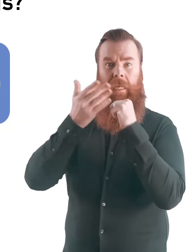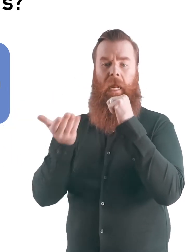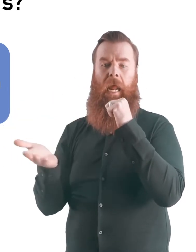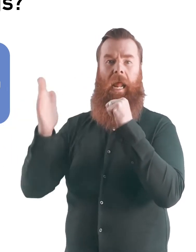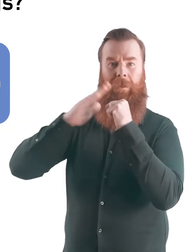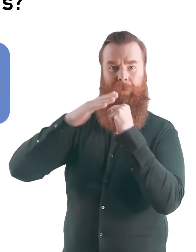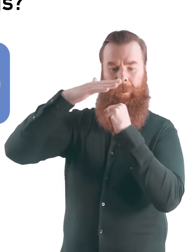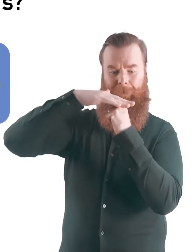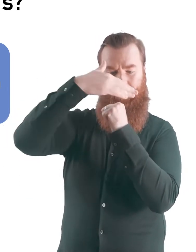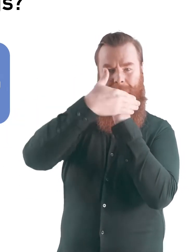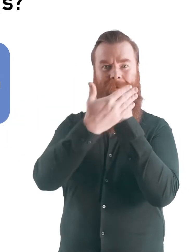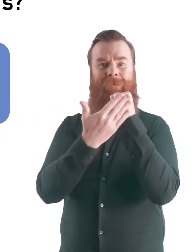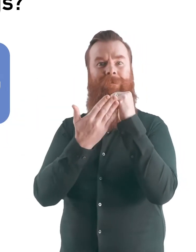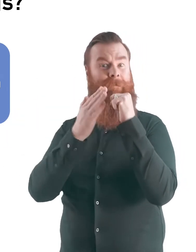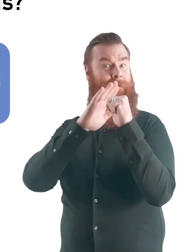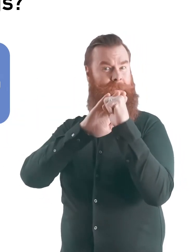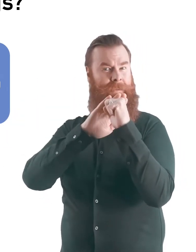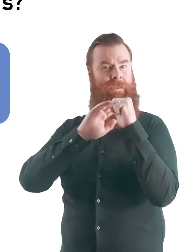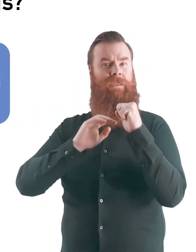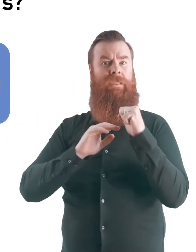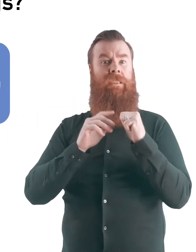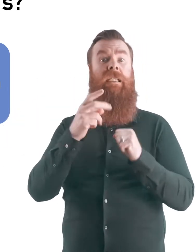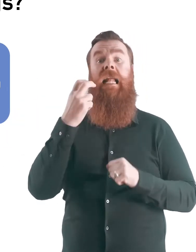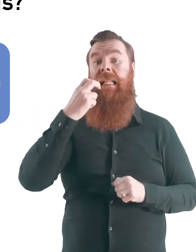Your dentist may use a local anaesthetic needle